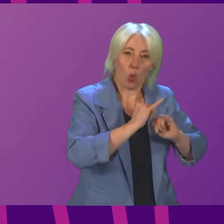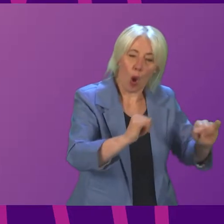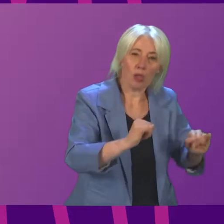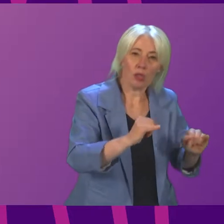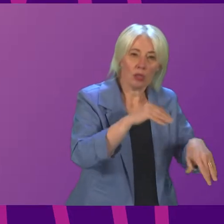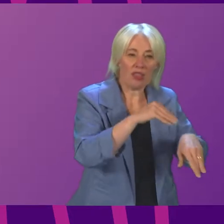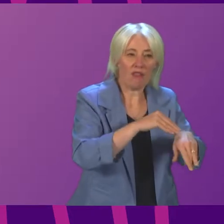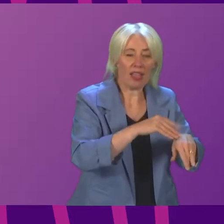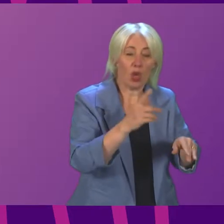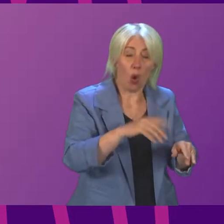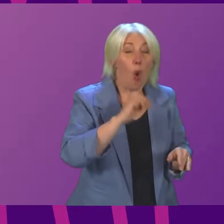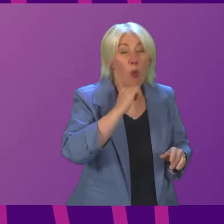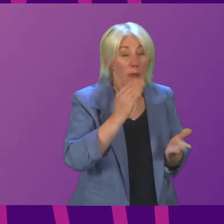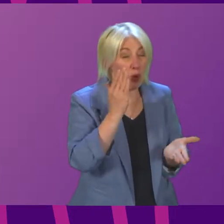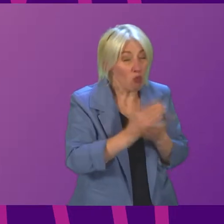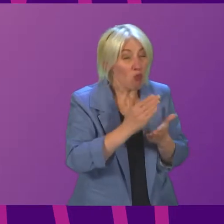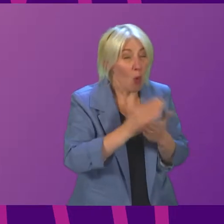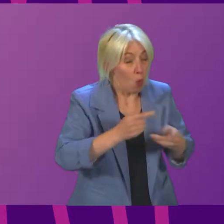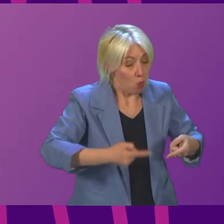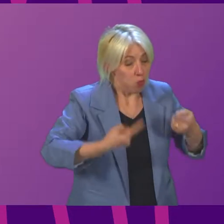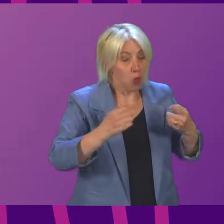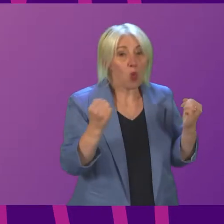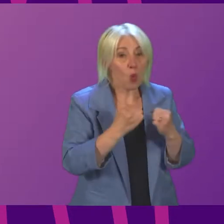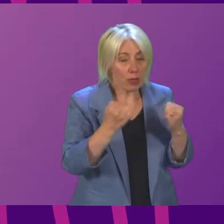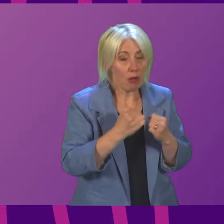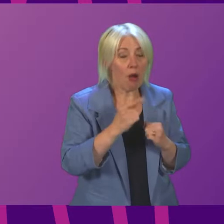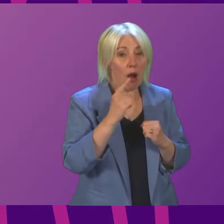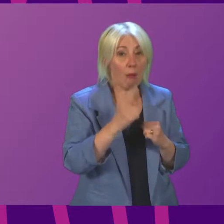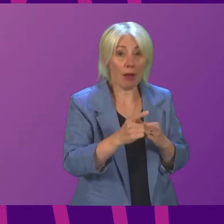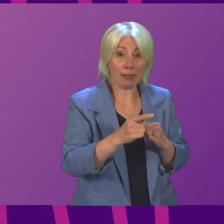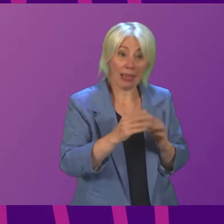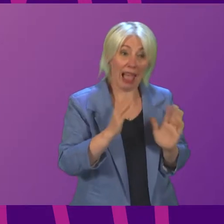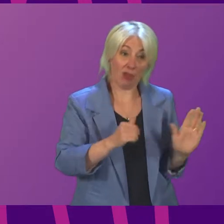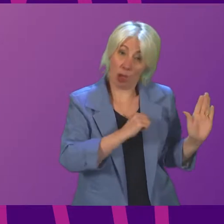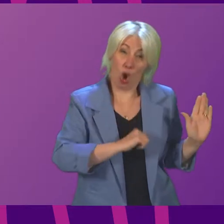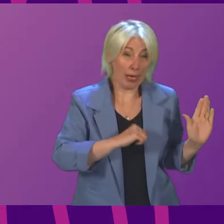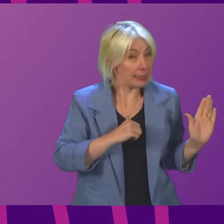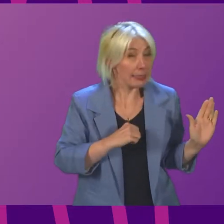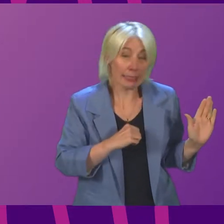of what will be an extremely challenging winter. Even so, I have to be upfront and honest and say